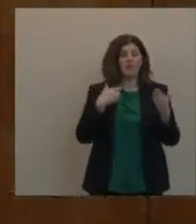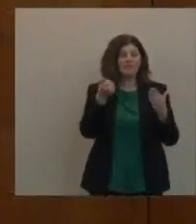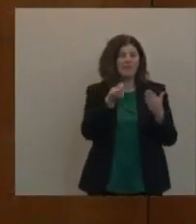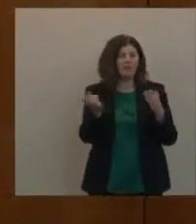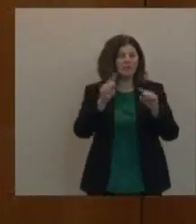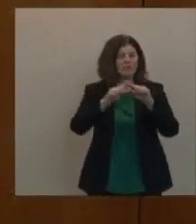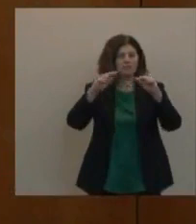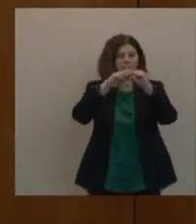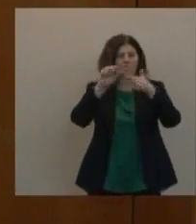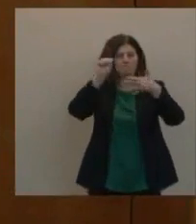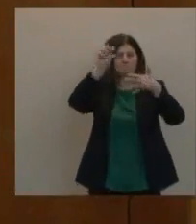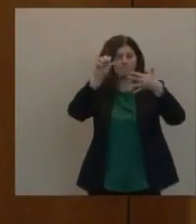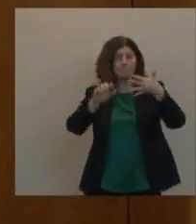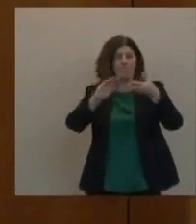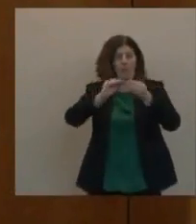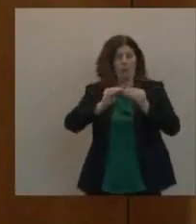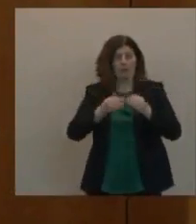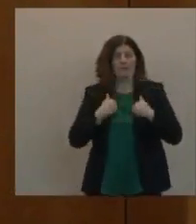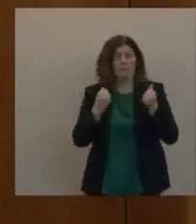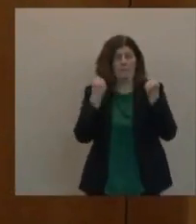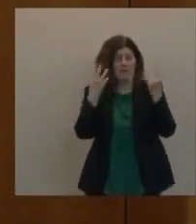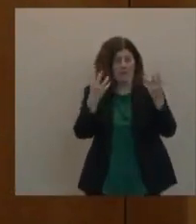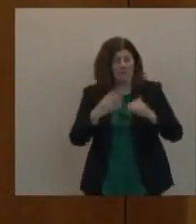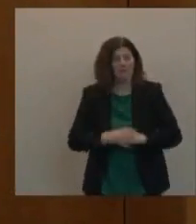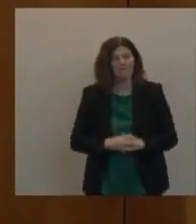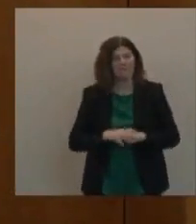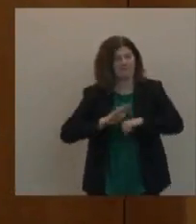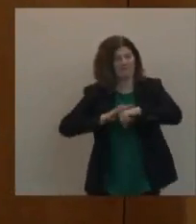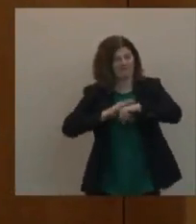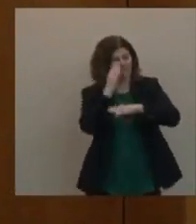THANK YOU VERY MUCH, GOVERNOR.